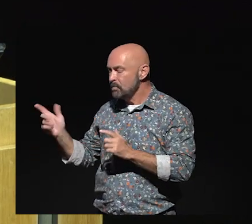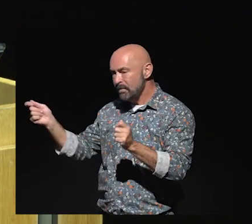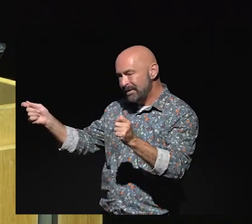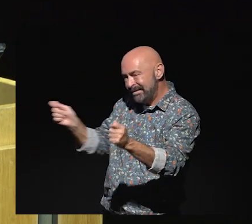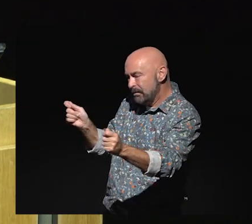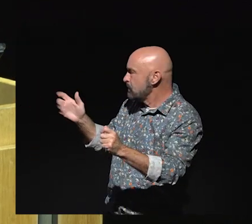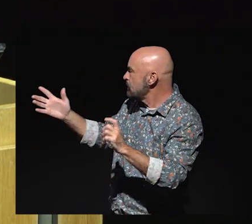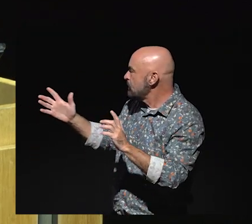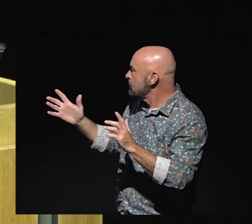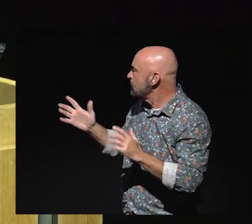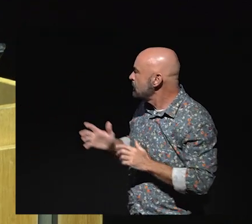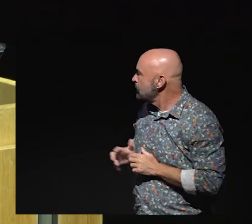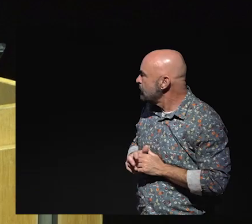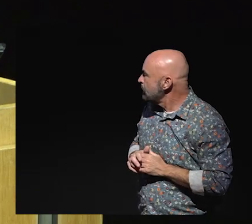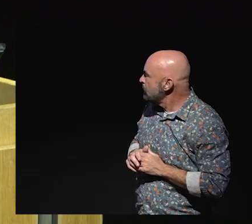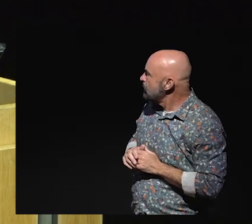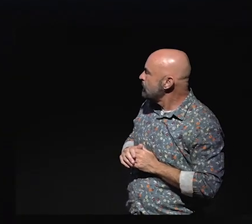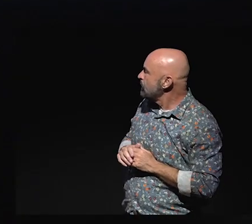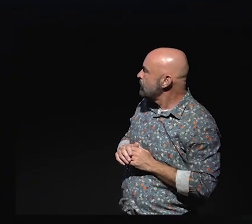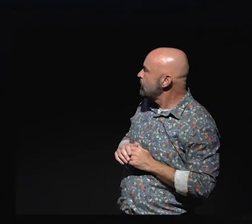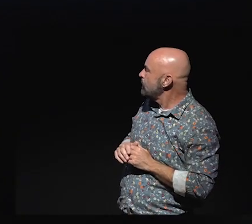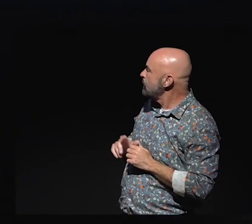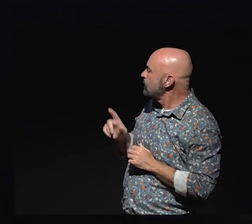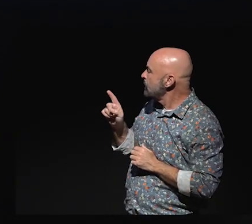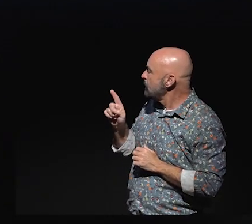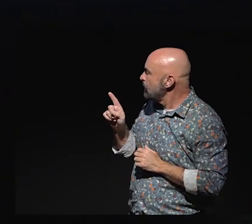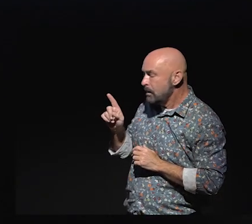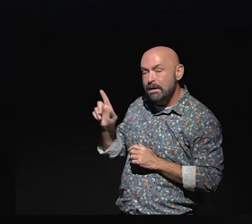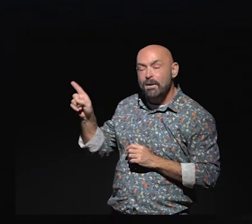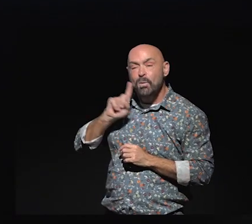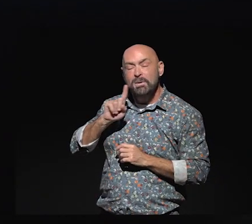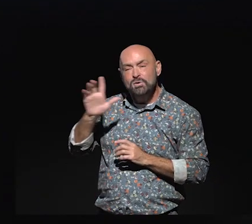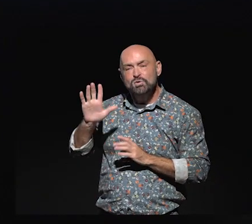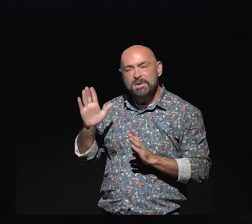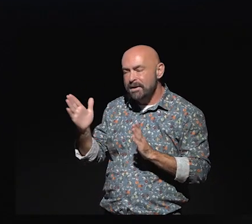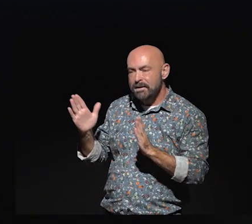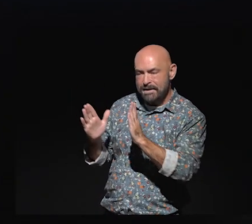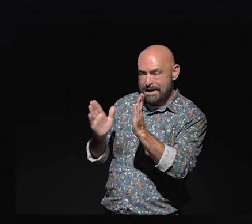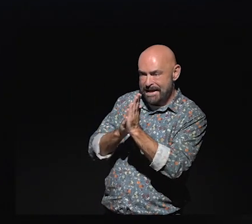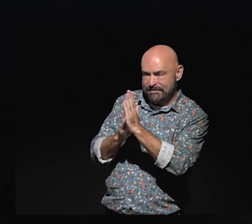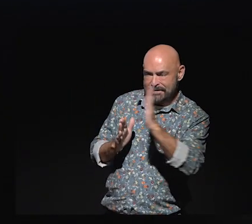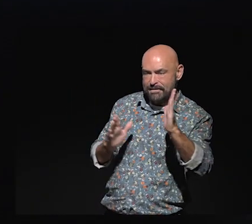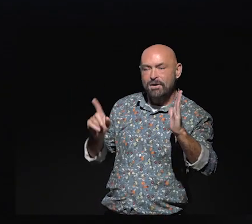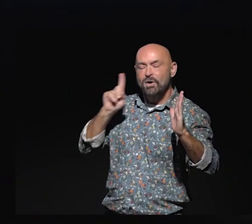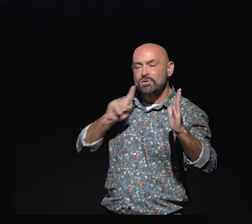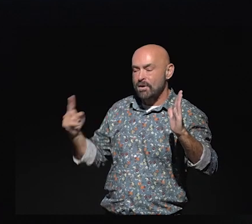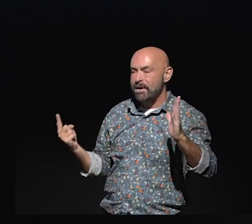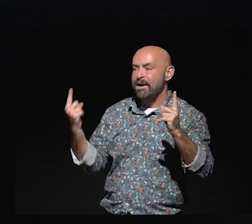That is, Madame, who used to be closer to the left side of the canvas so that her daughter could fit in.